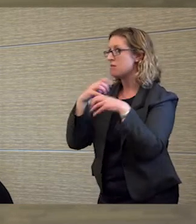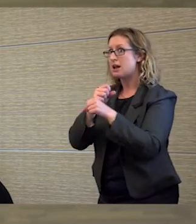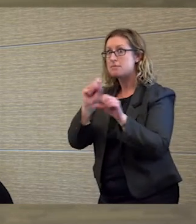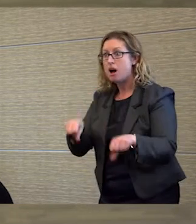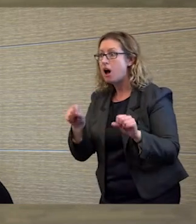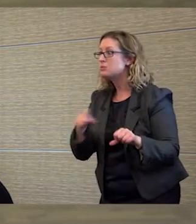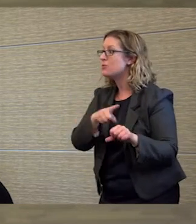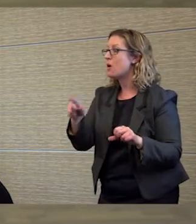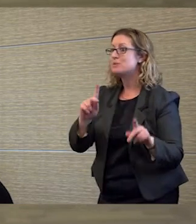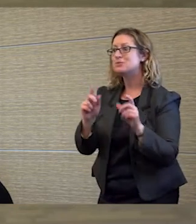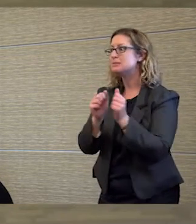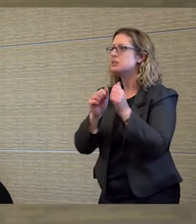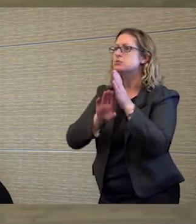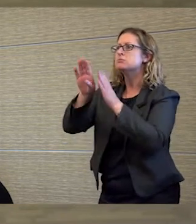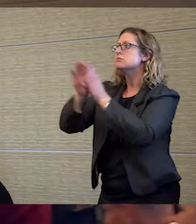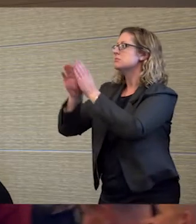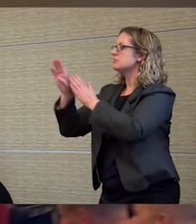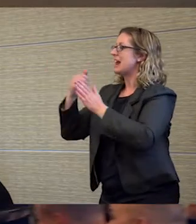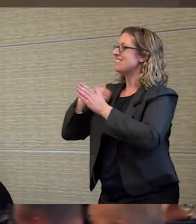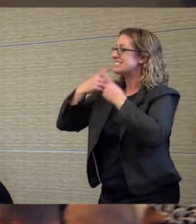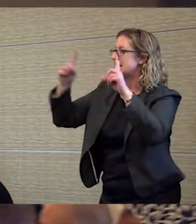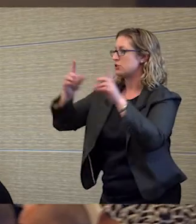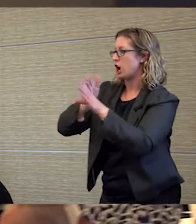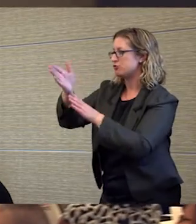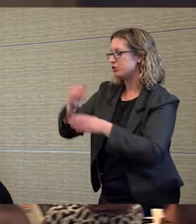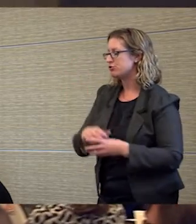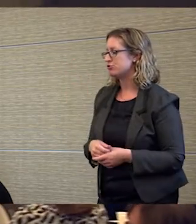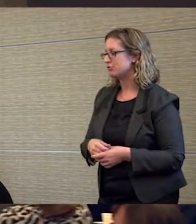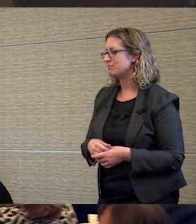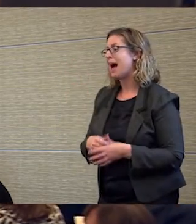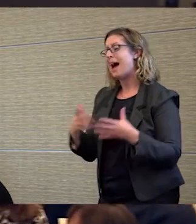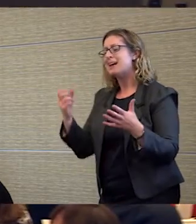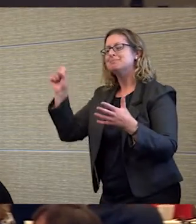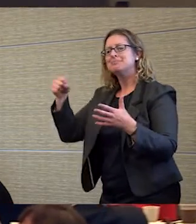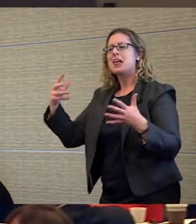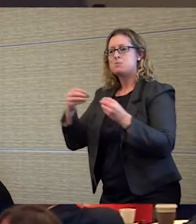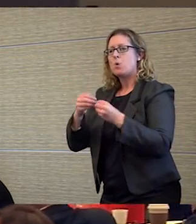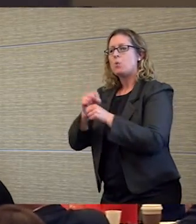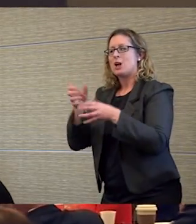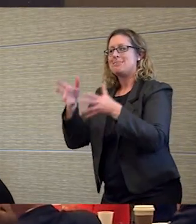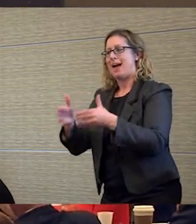lot of people with disability, making it possible for them to pursue and enjoy a successful career.